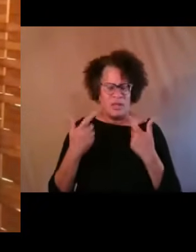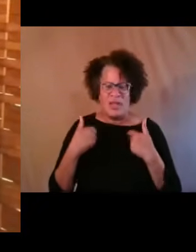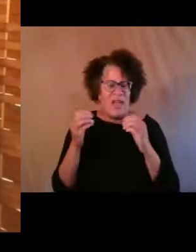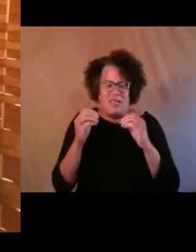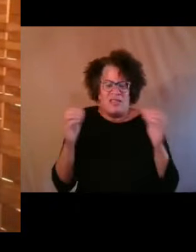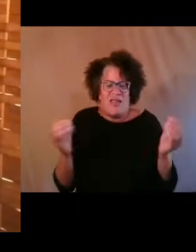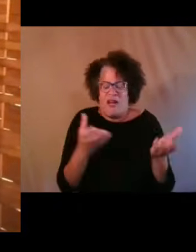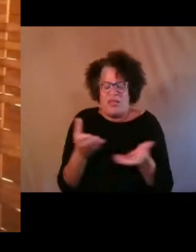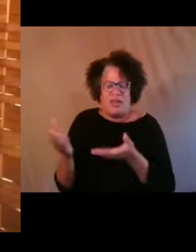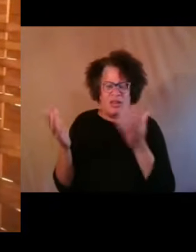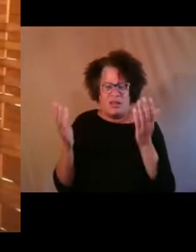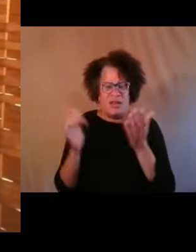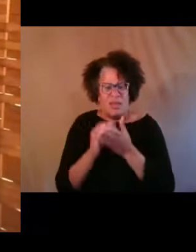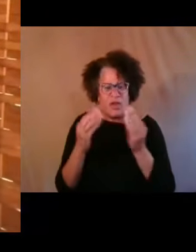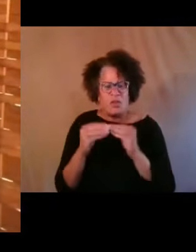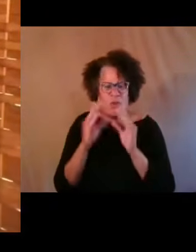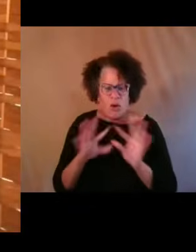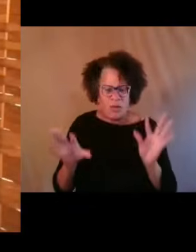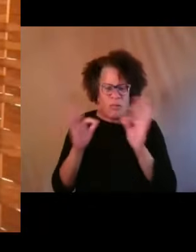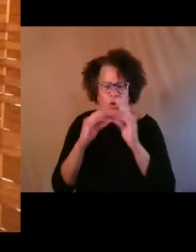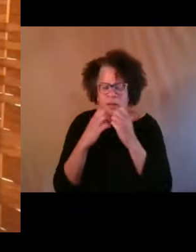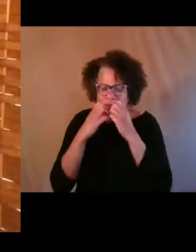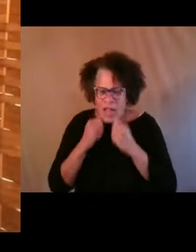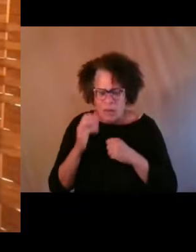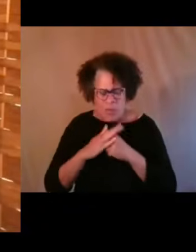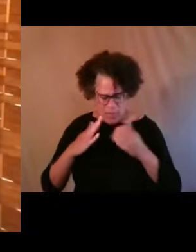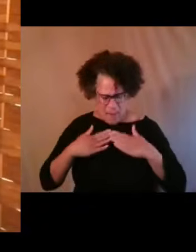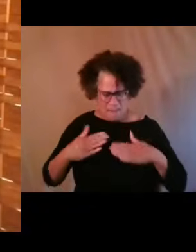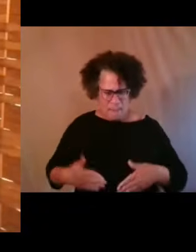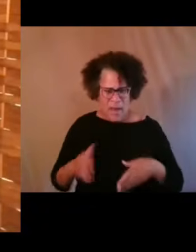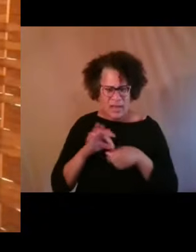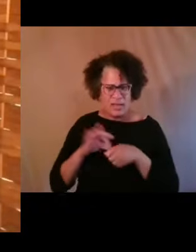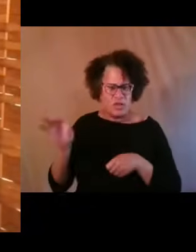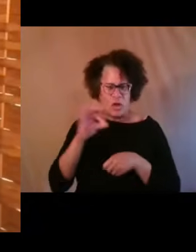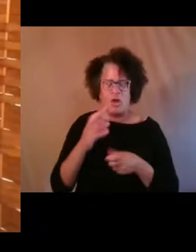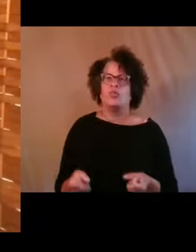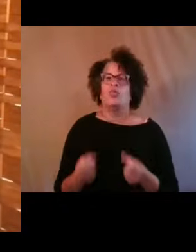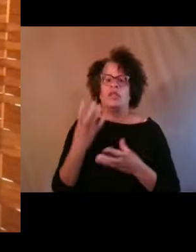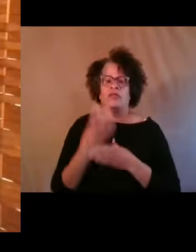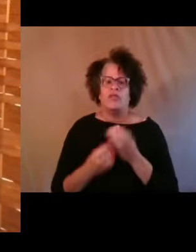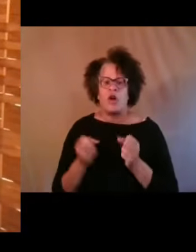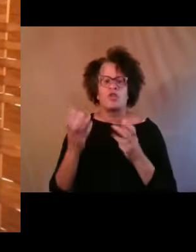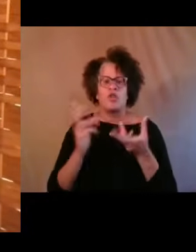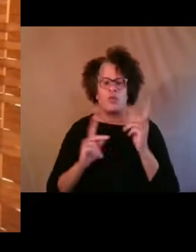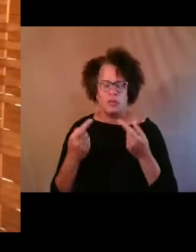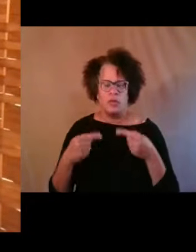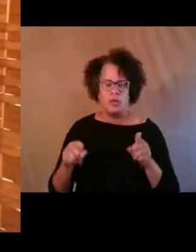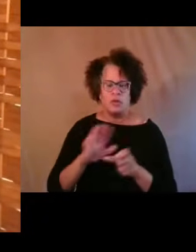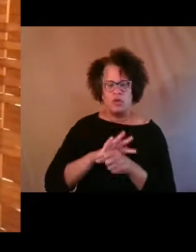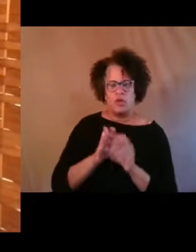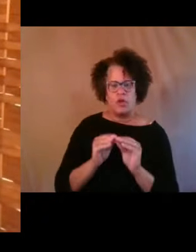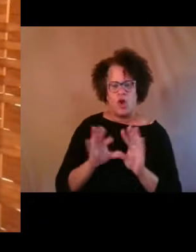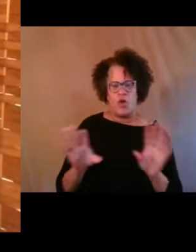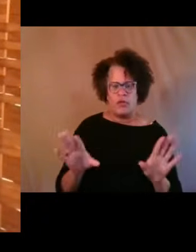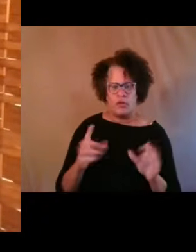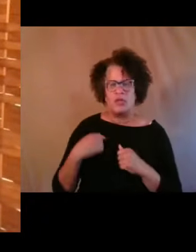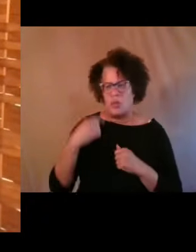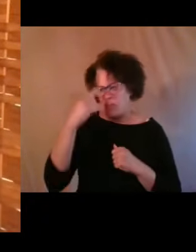that is more valuable than bodies and soul. We have lost so many people during COVID. And so when we're thinking about this,